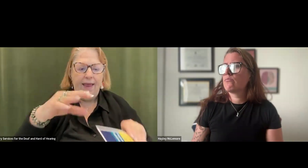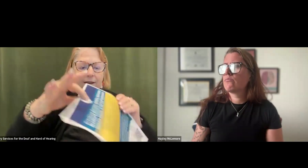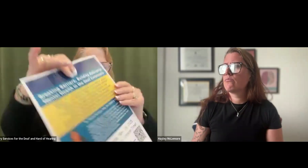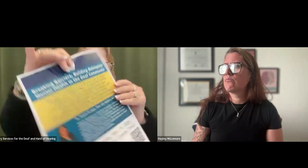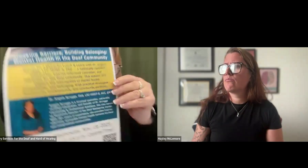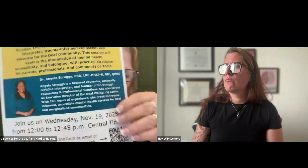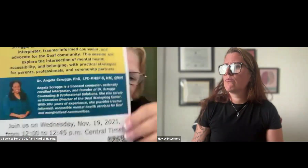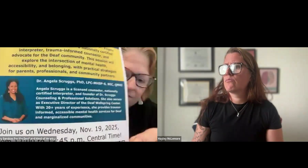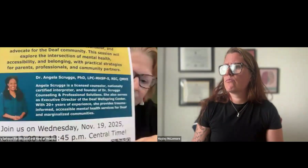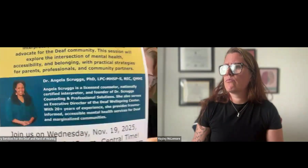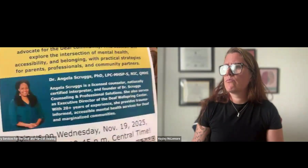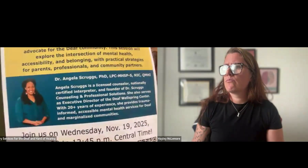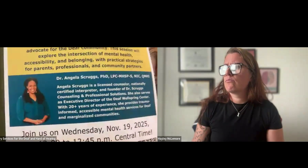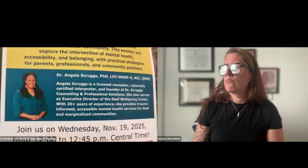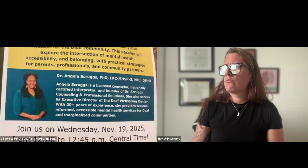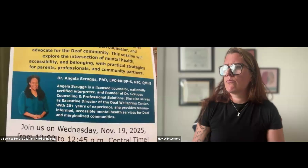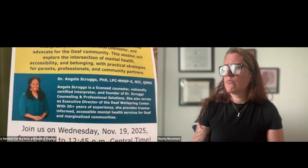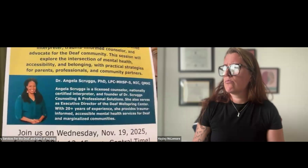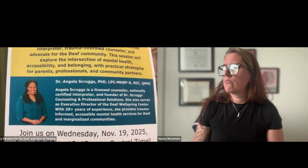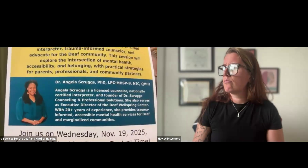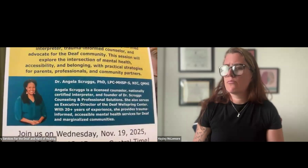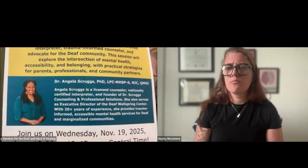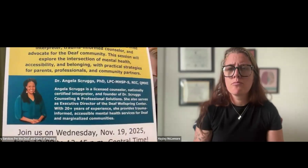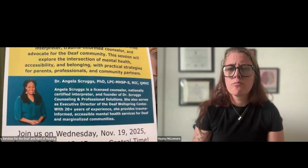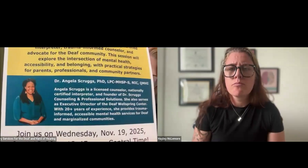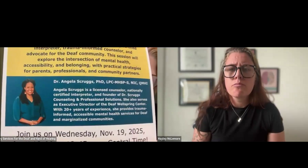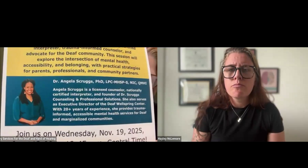Next month, let me show you this again. You can see our presenter.